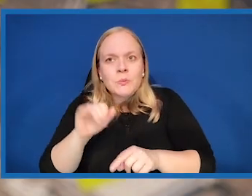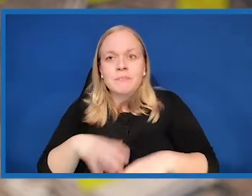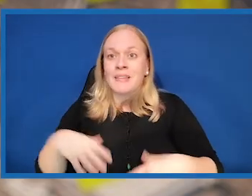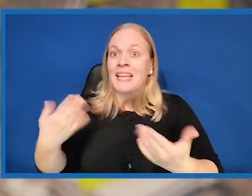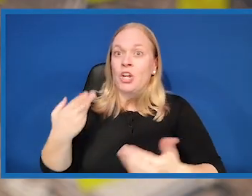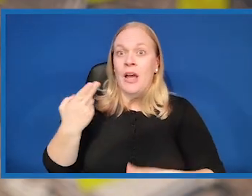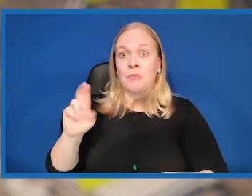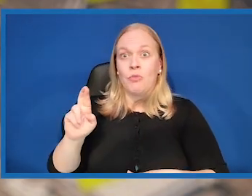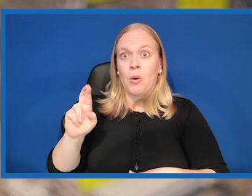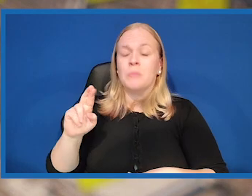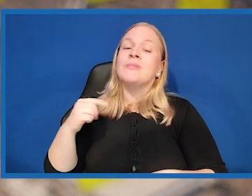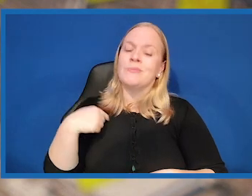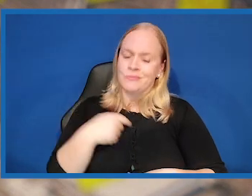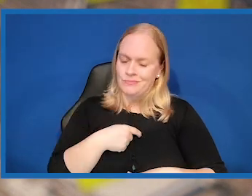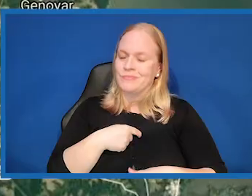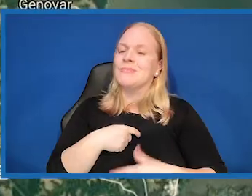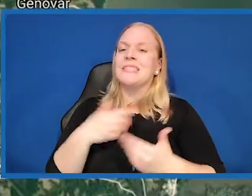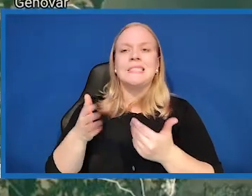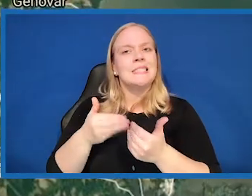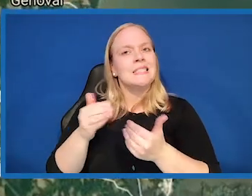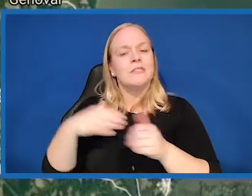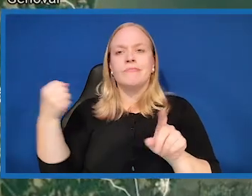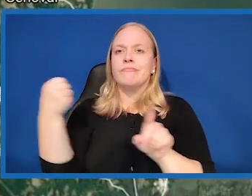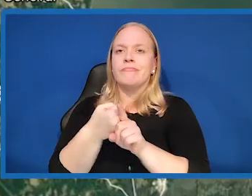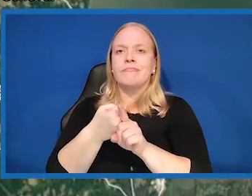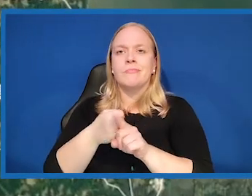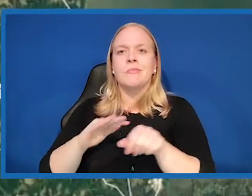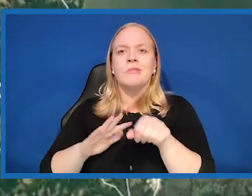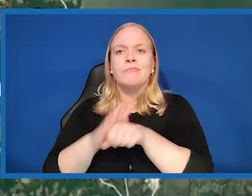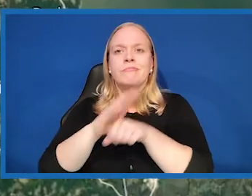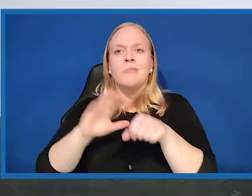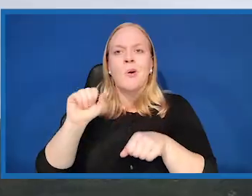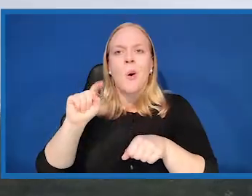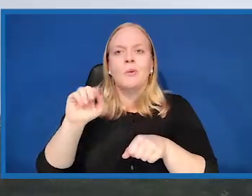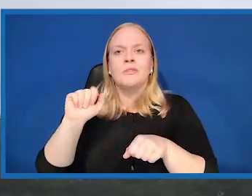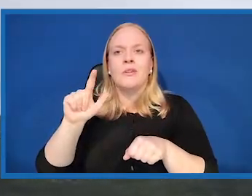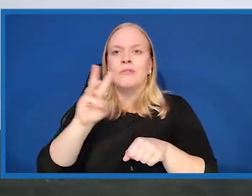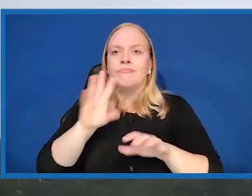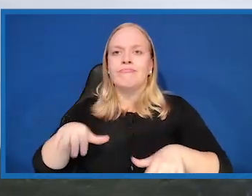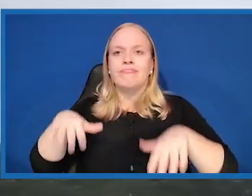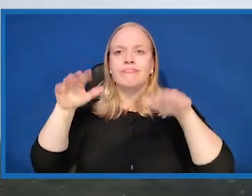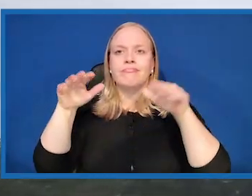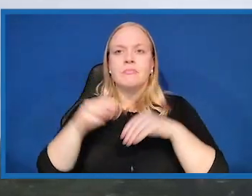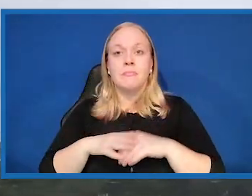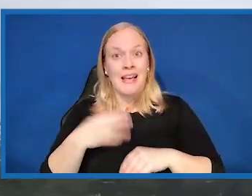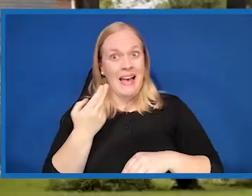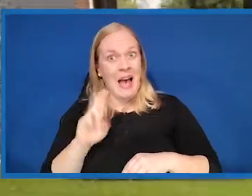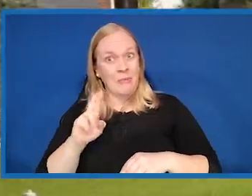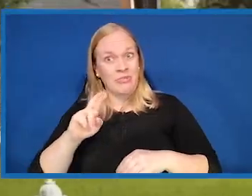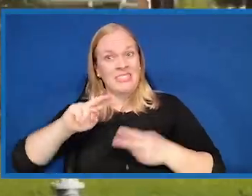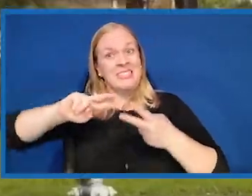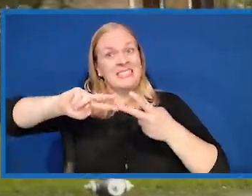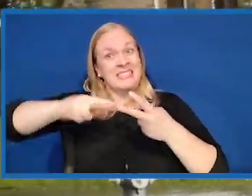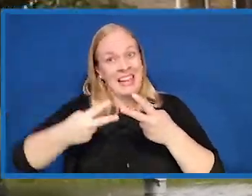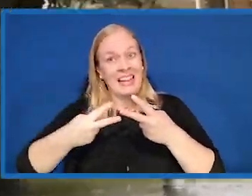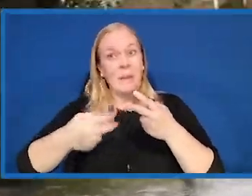TO, UH, COASTAL FLOODING. THE HAMPTON ROADS REGION OF VIRGINIA IS THE SECOND MOST HEAVILY IMPACTED REGION IN THE UNITED STATES